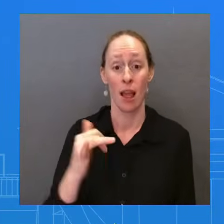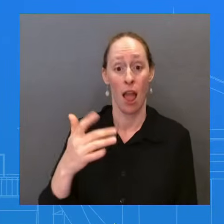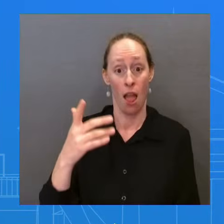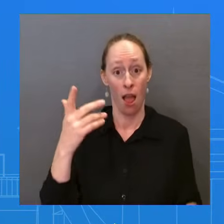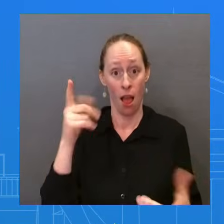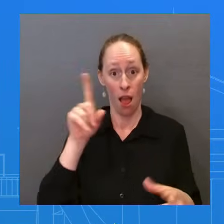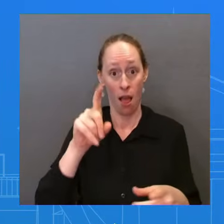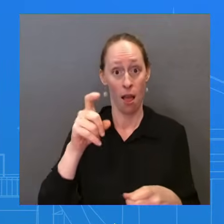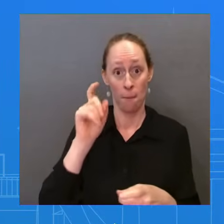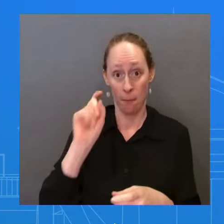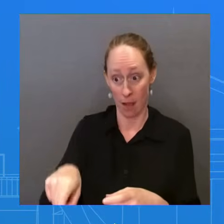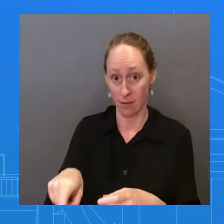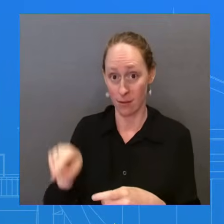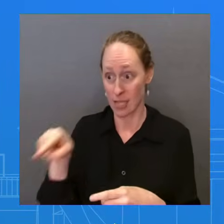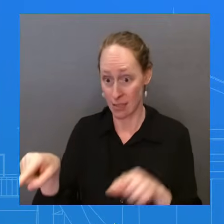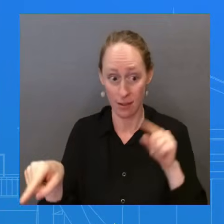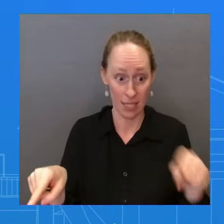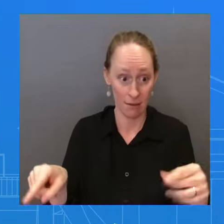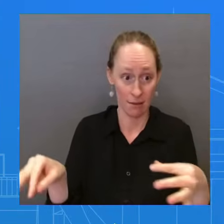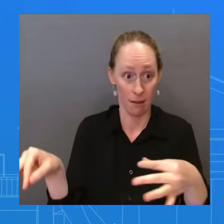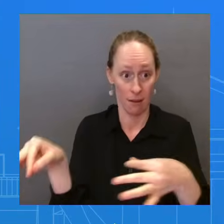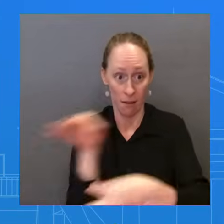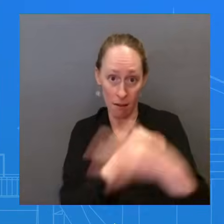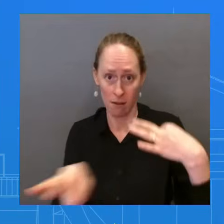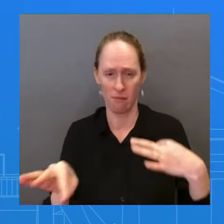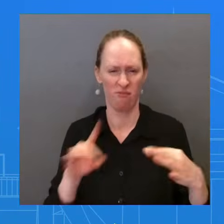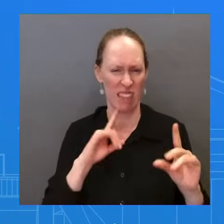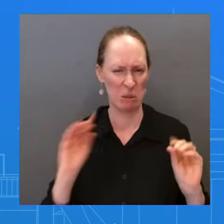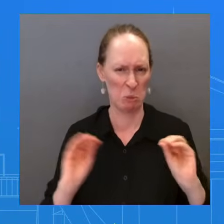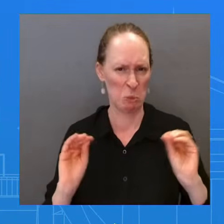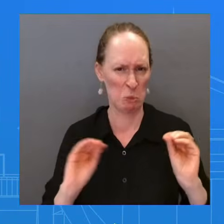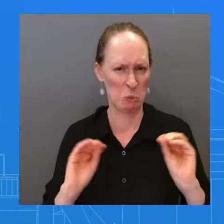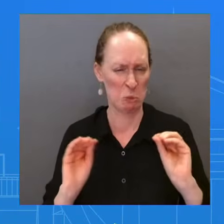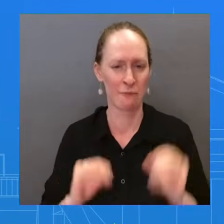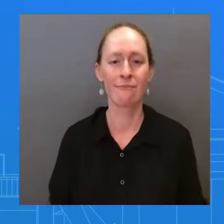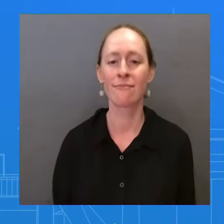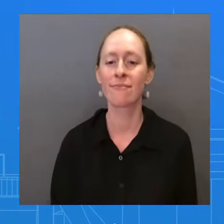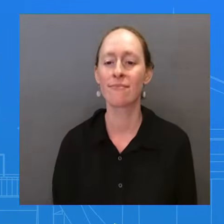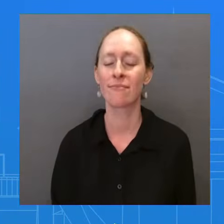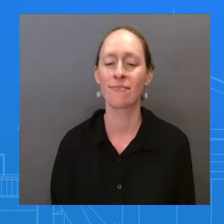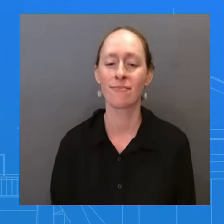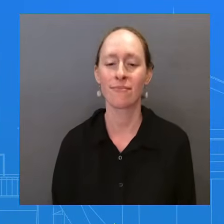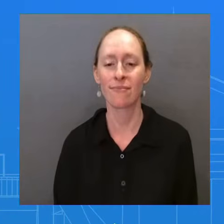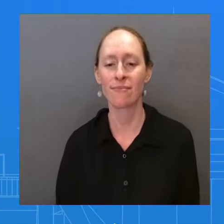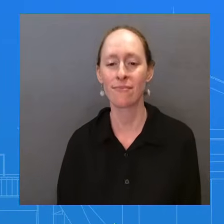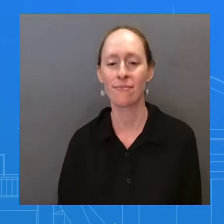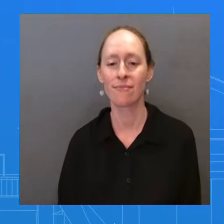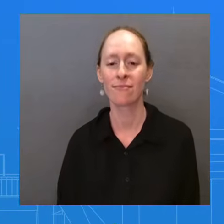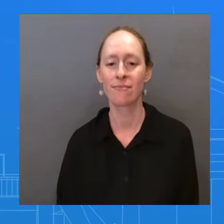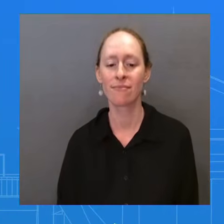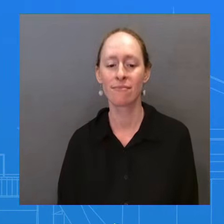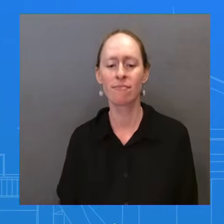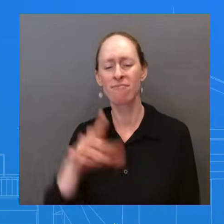The Press: On Ukraine, can you clarify for us again the U.S. policy here? Because it says that, as a general matter, Ukraine shouldn't strike inside Russia.